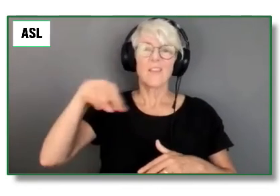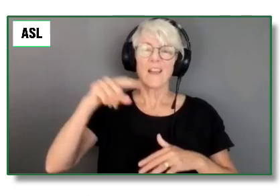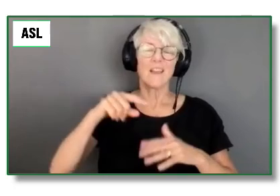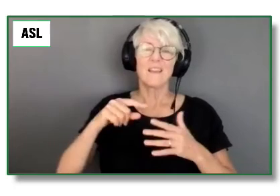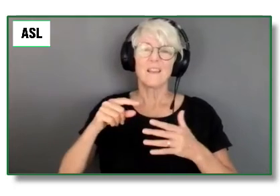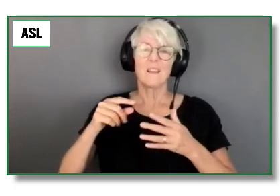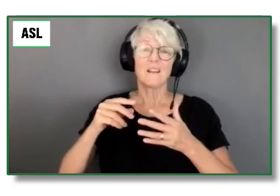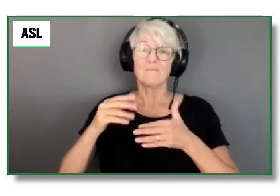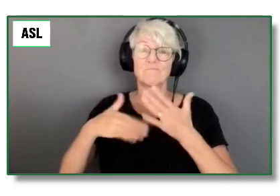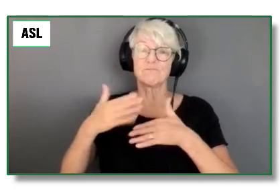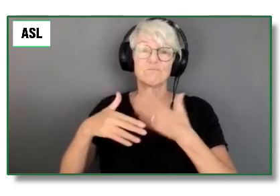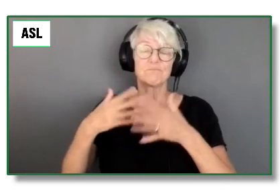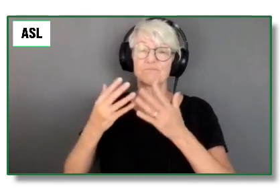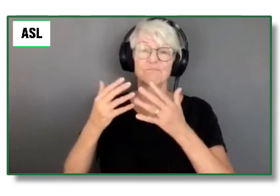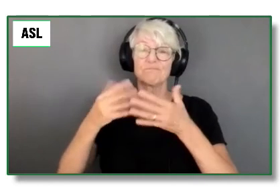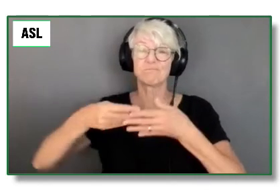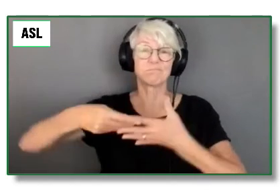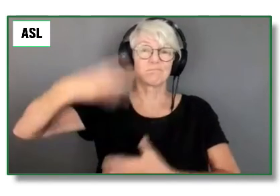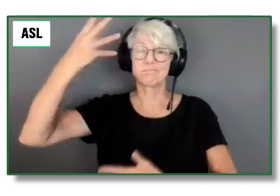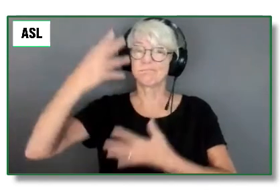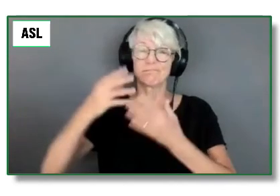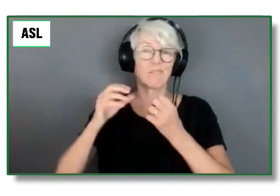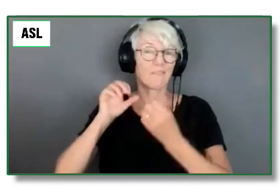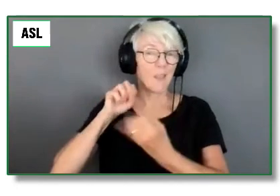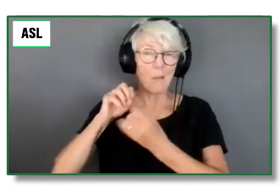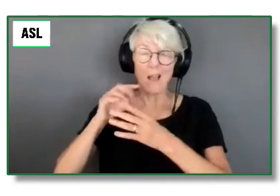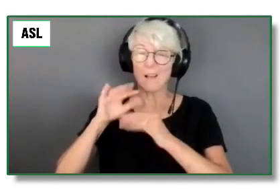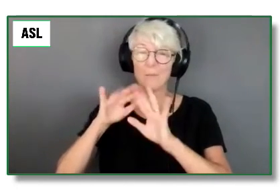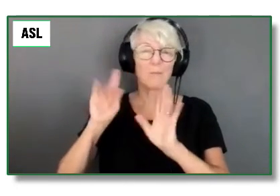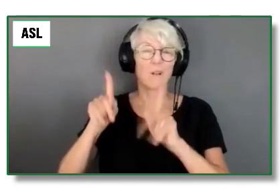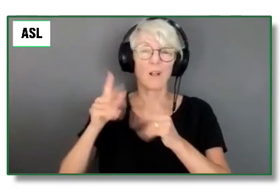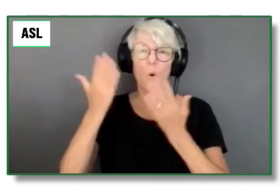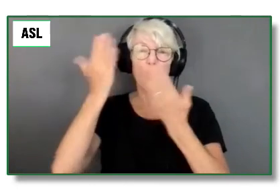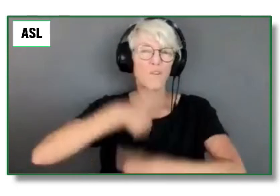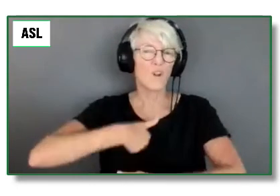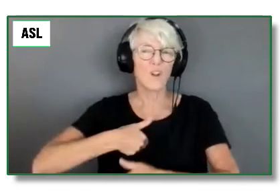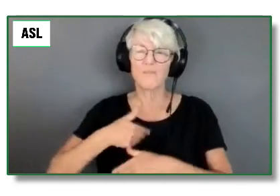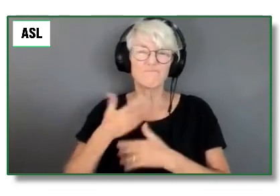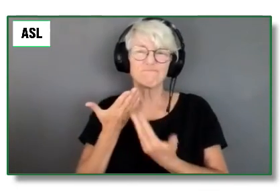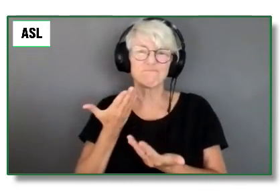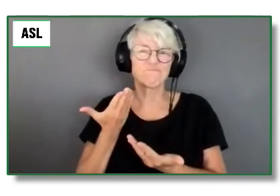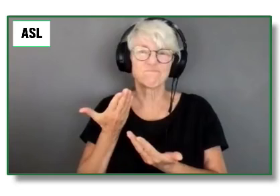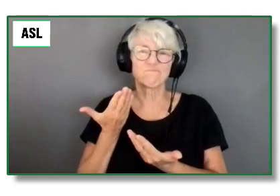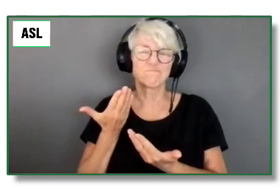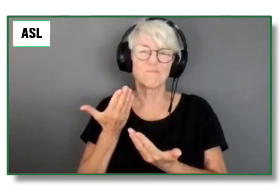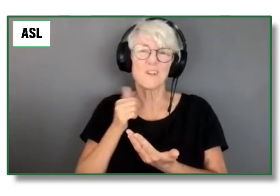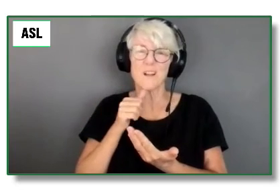you know feedback and stuff so yes um I can answer that. Um